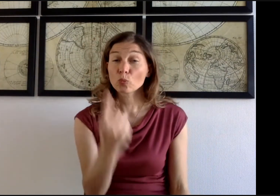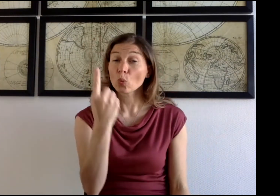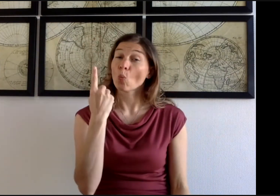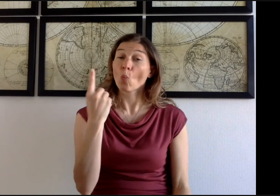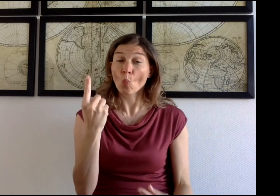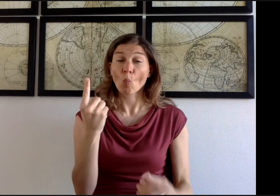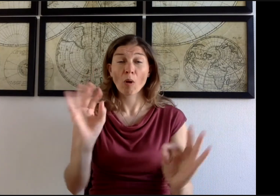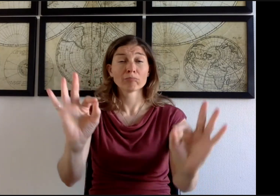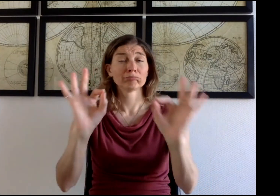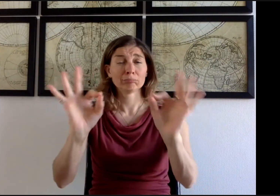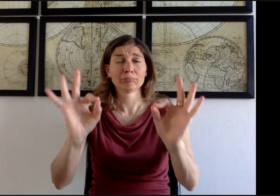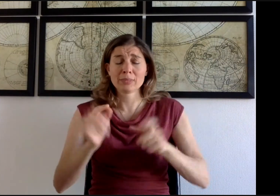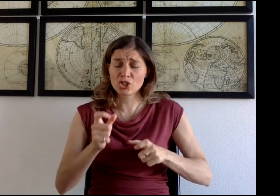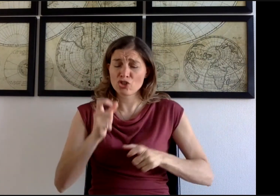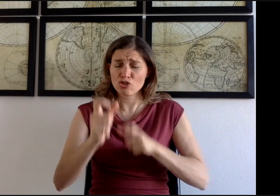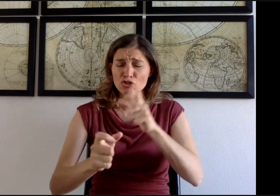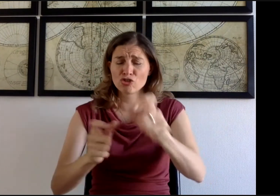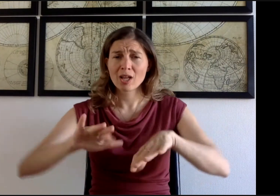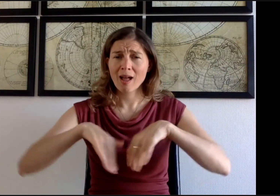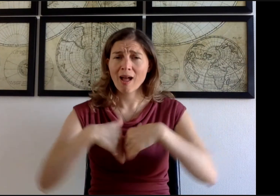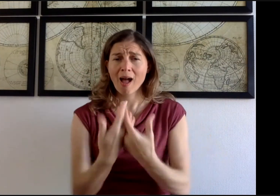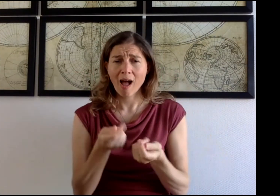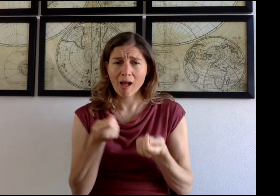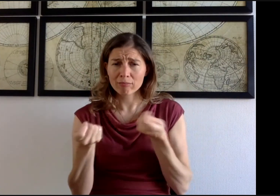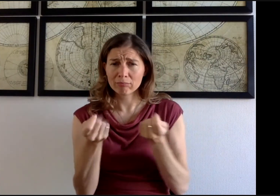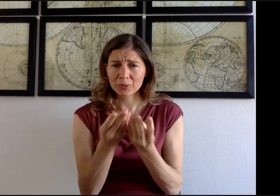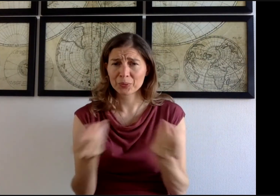but now, more than ever, people with psychosocial disabilities